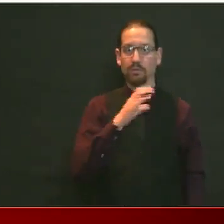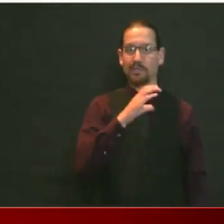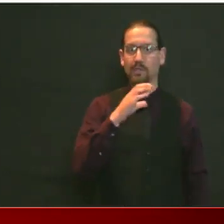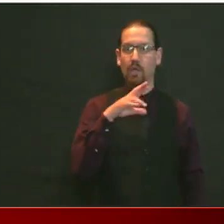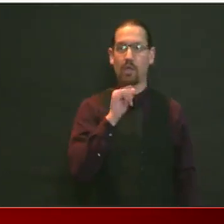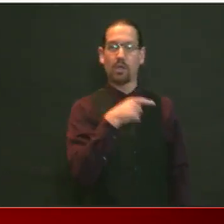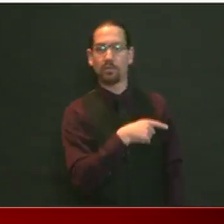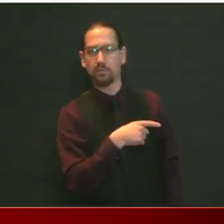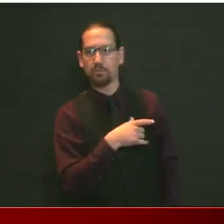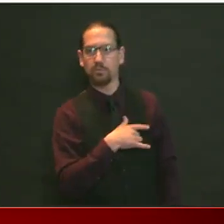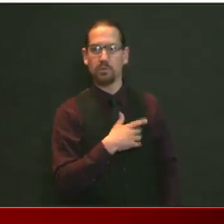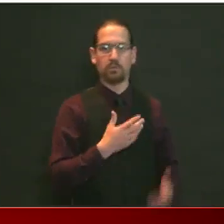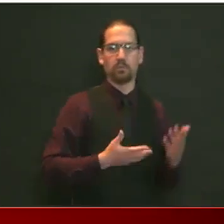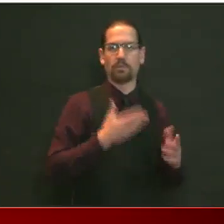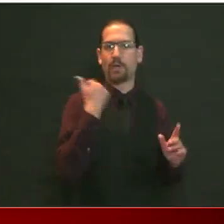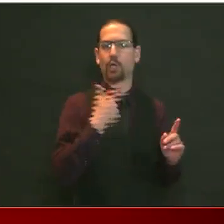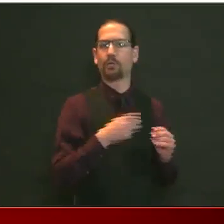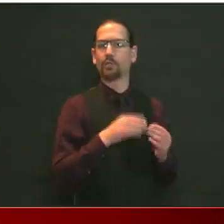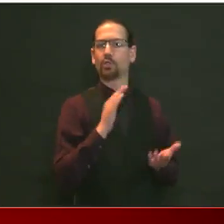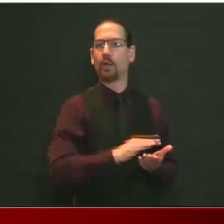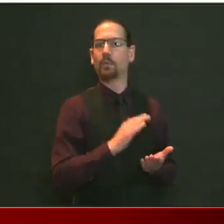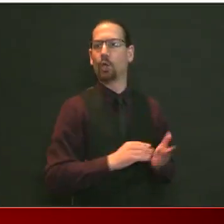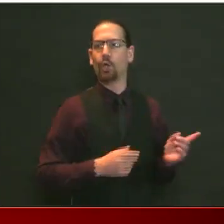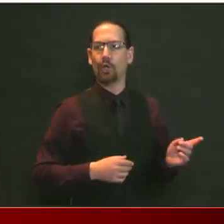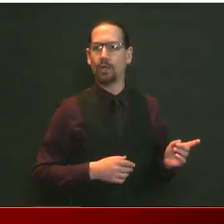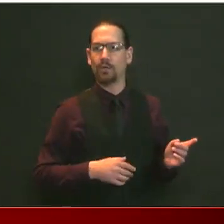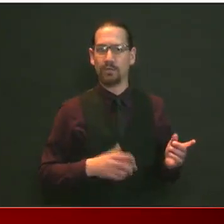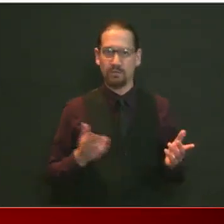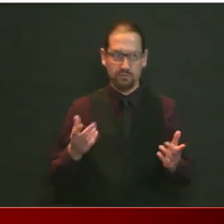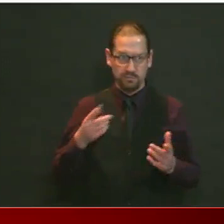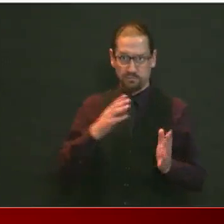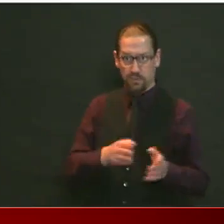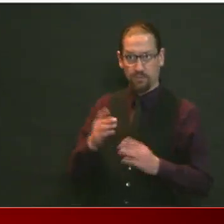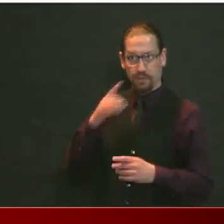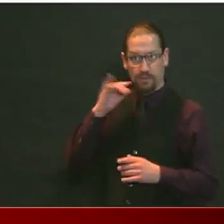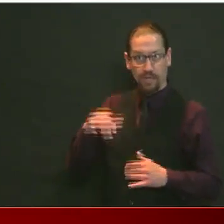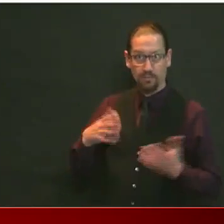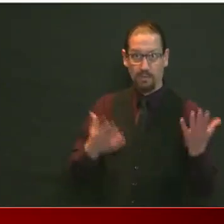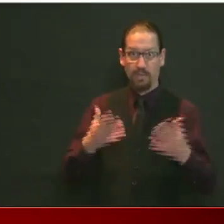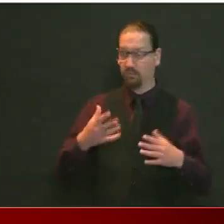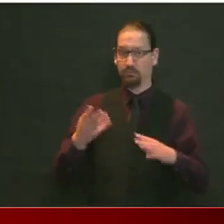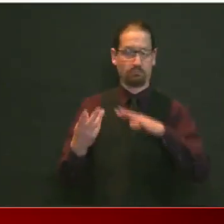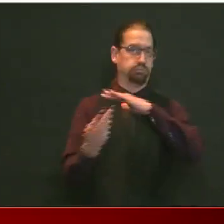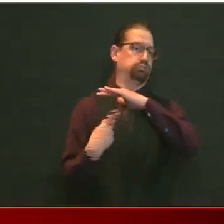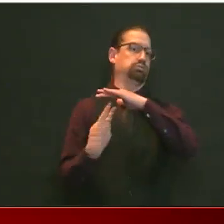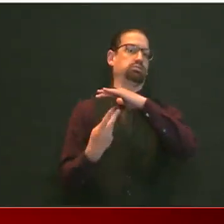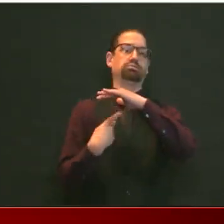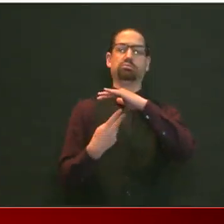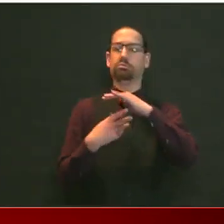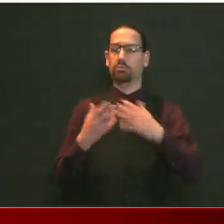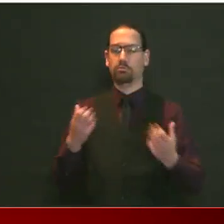BEEN ACCEPTED TO A FOUR-YEAR INSTITUTION, SOME OTHERS LOOK VERY ATTRACTIVE. RIGHT, GO. THE QUESTION ARE YOU